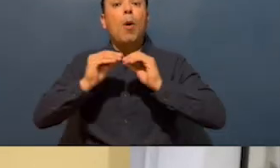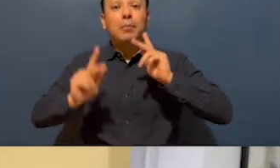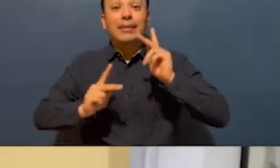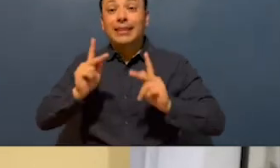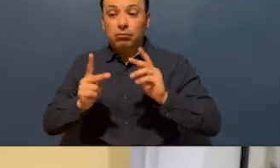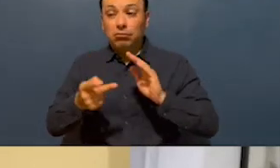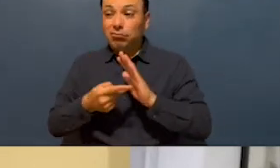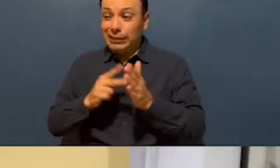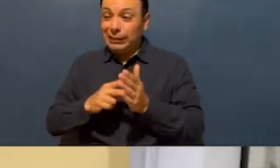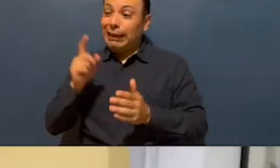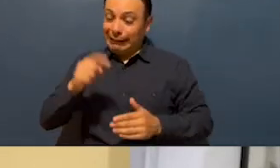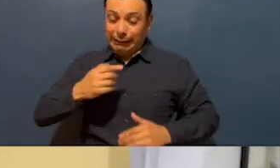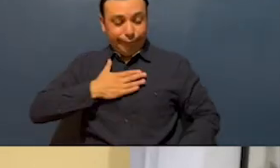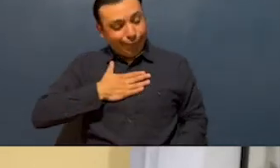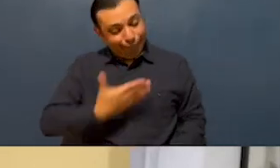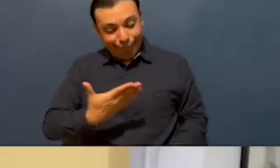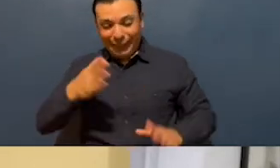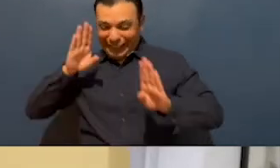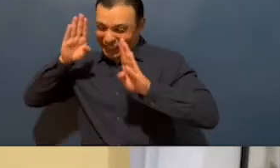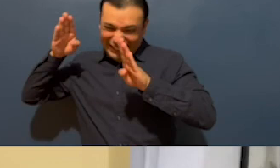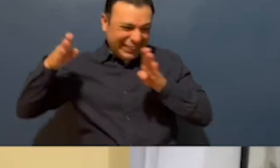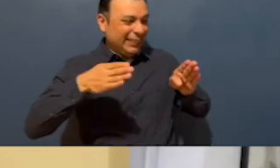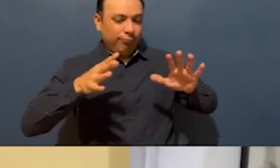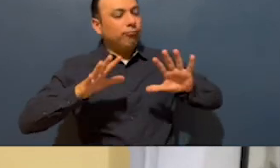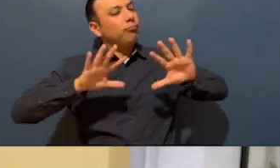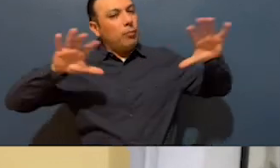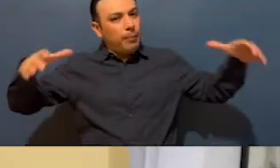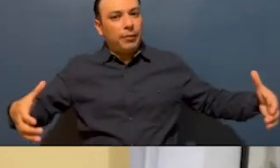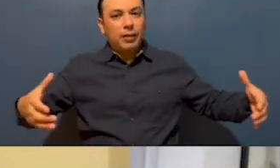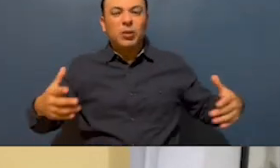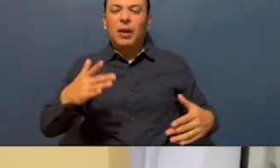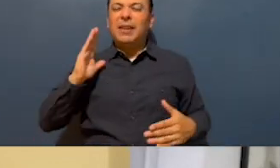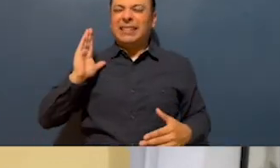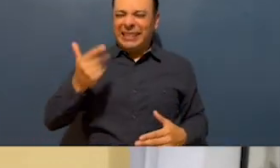I think we should start addressing that. I'm excited that -- I feel like this work will